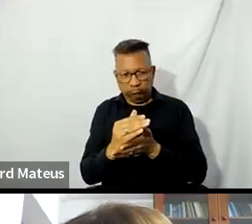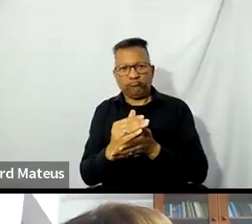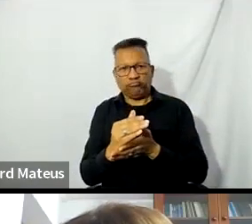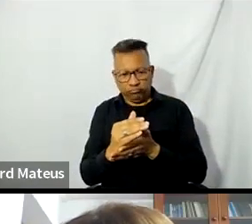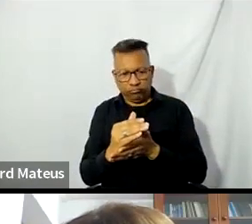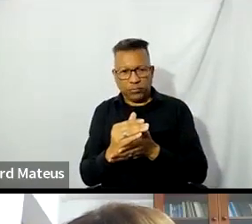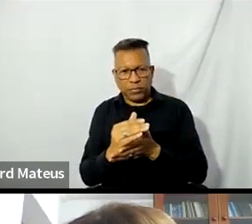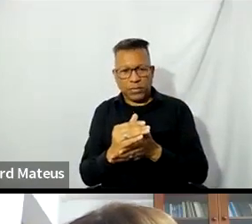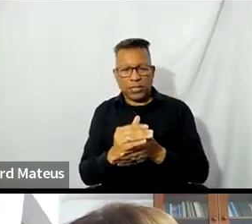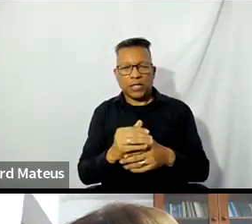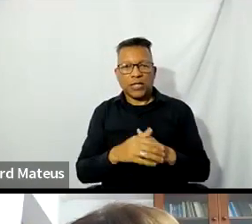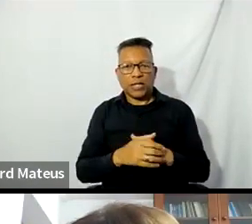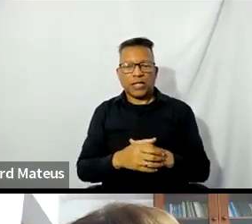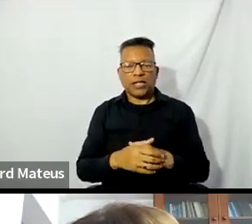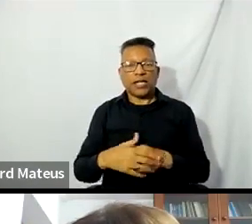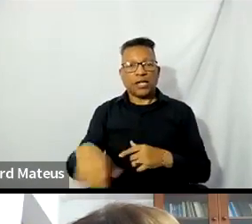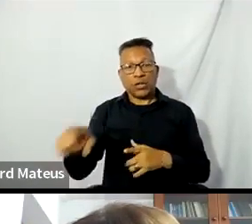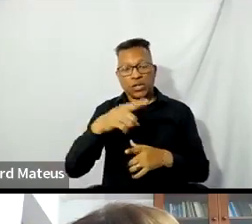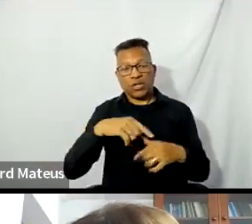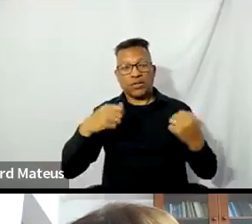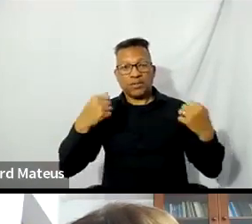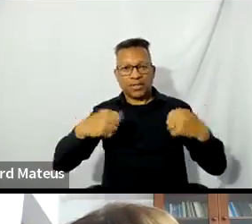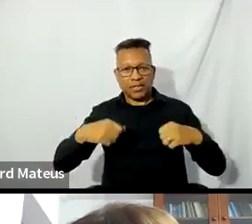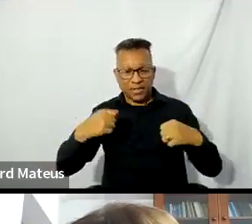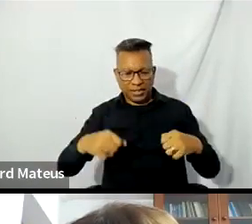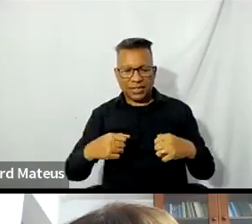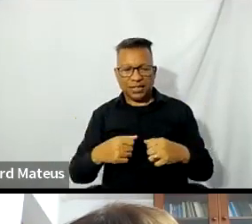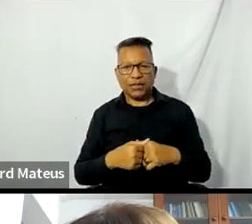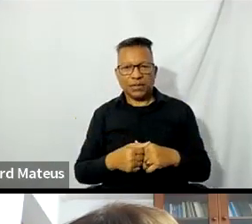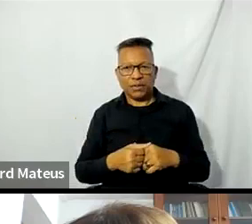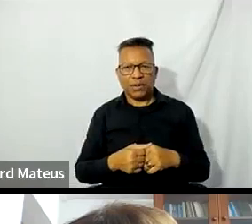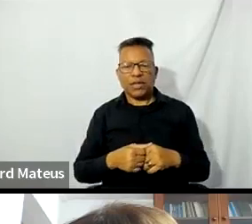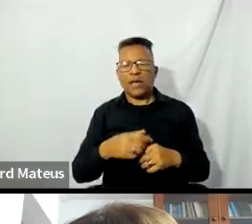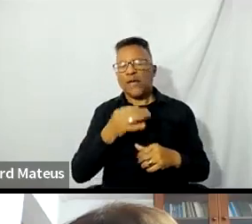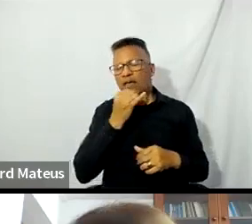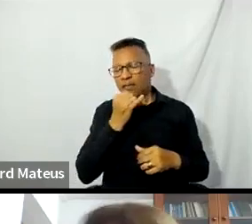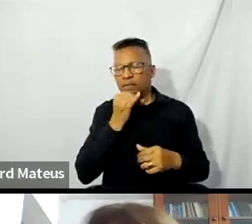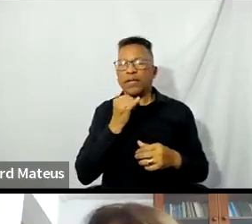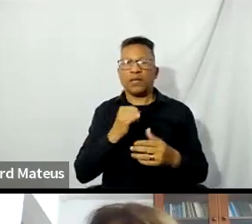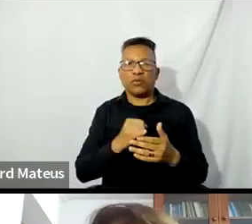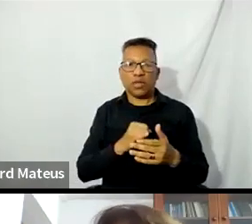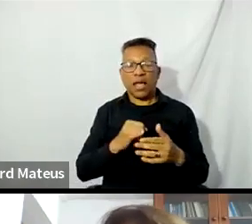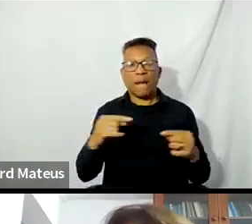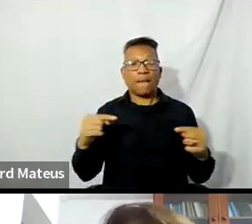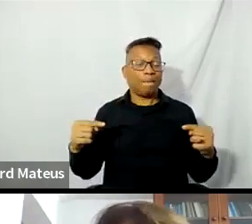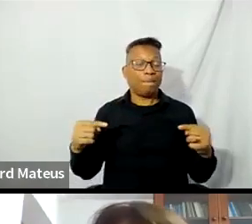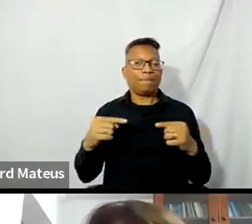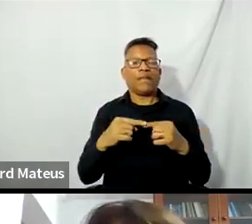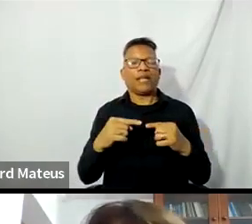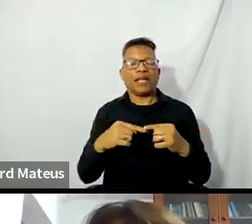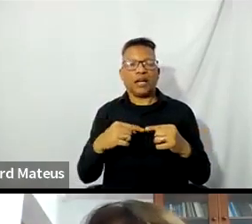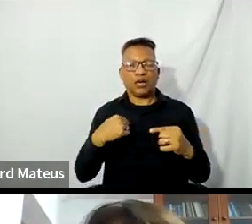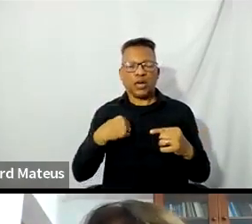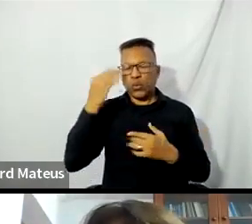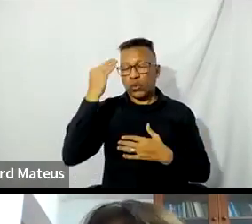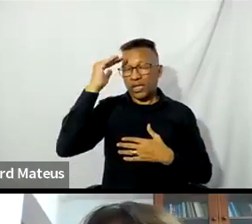If we take self movement and self action as we should, I think , in the , in the dialectical tradition, if we take that as the basic principle,